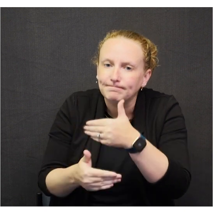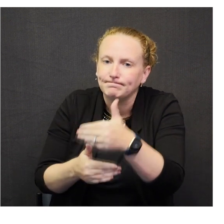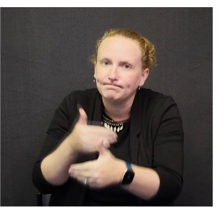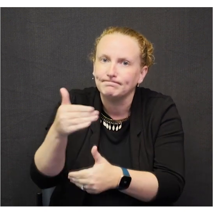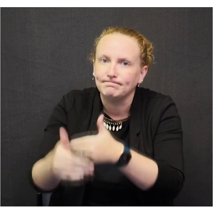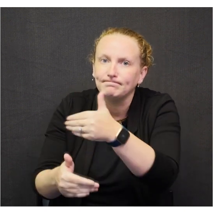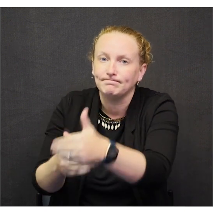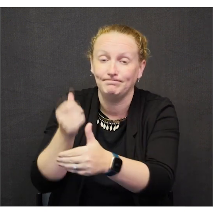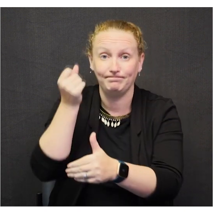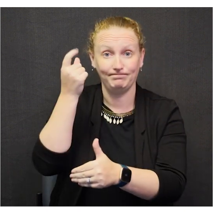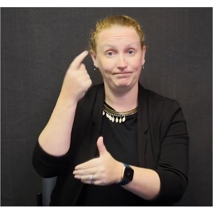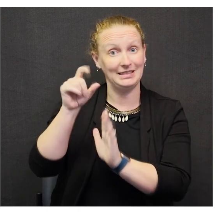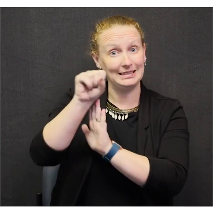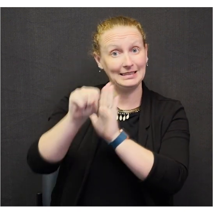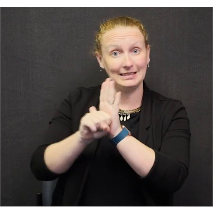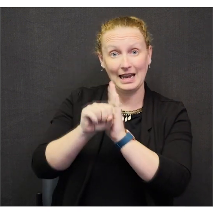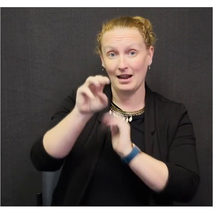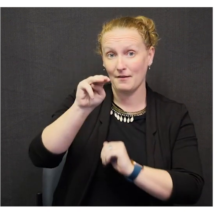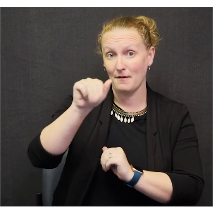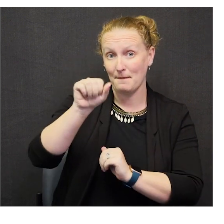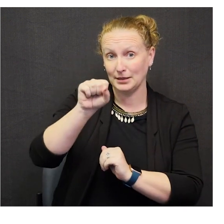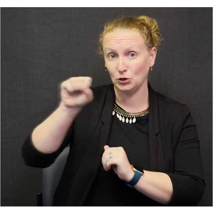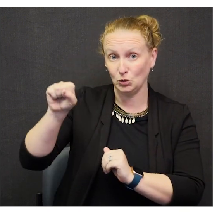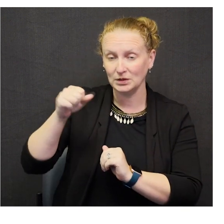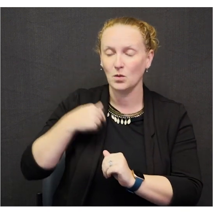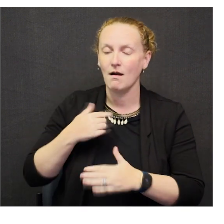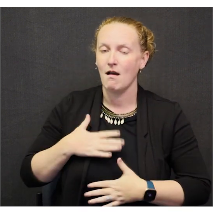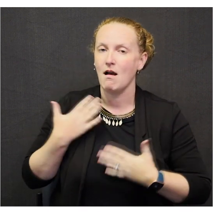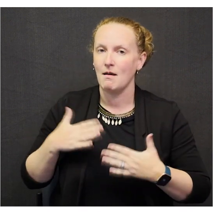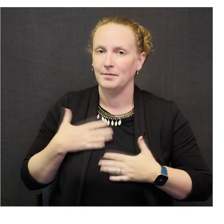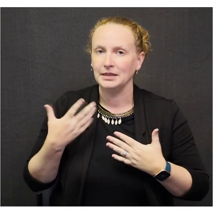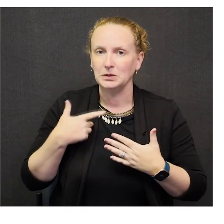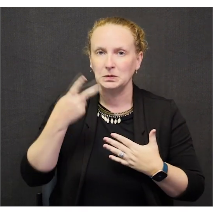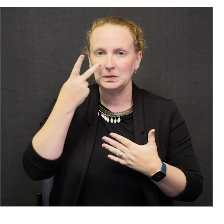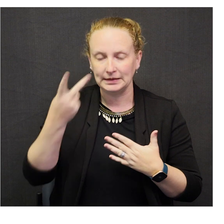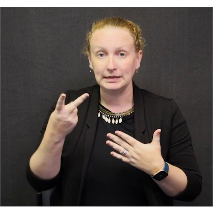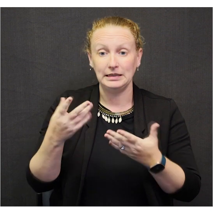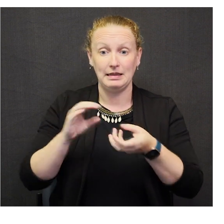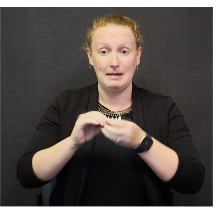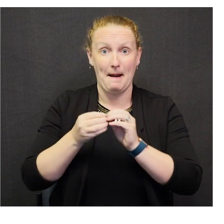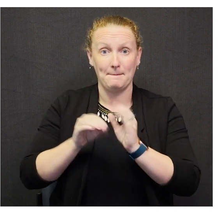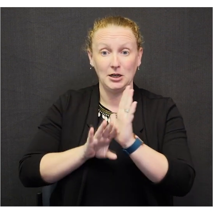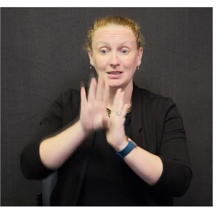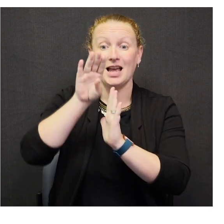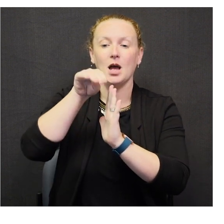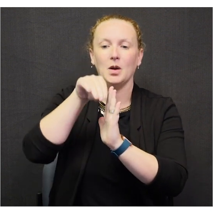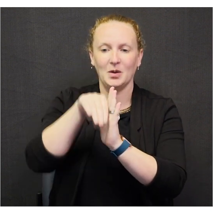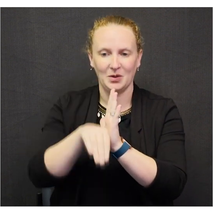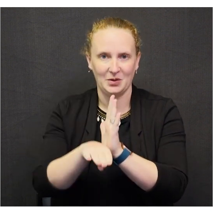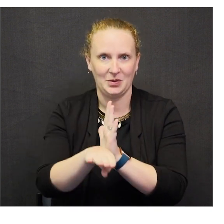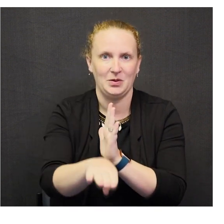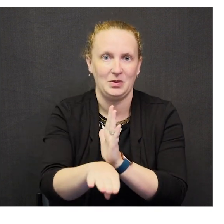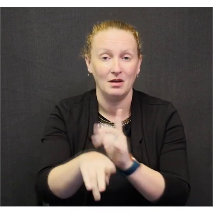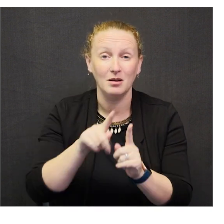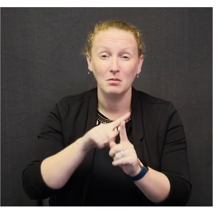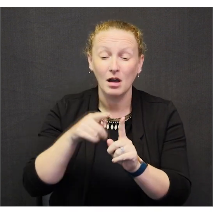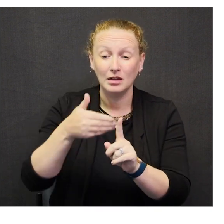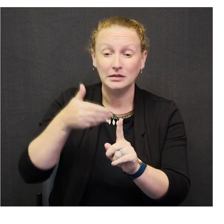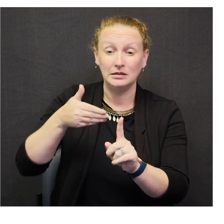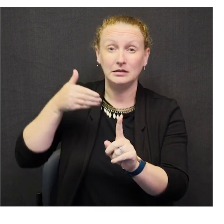our plateau, but for about six weeks, we were in a very intense peak period, and we had